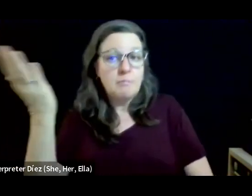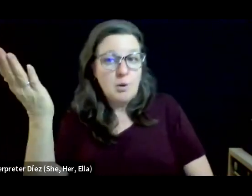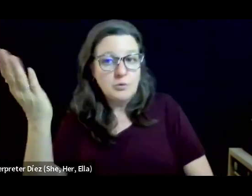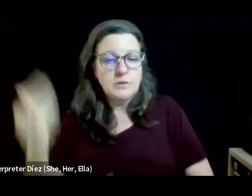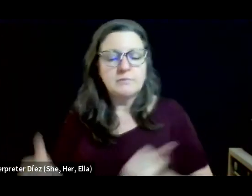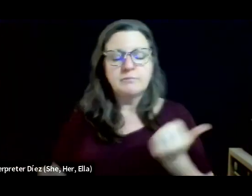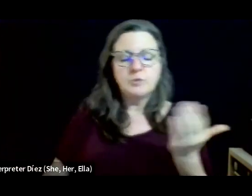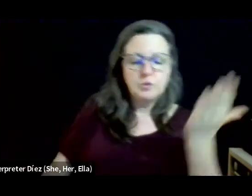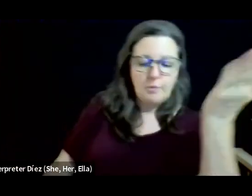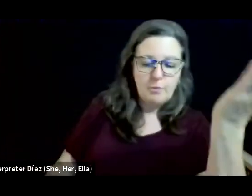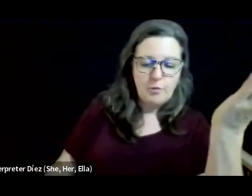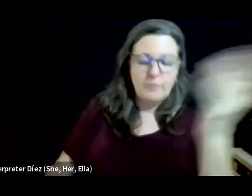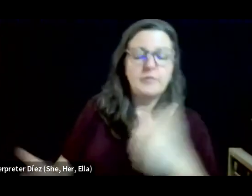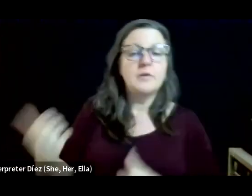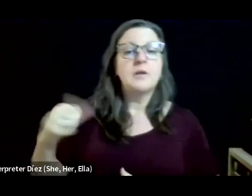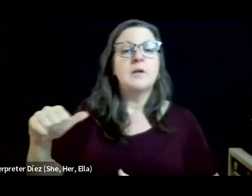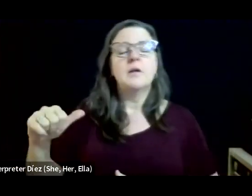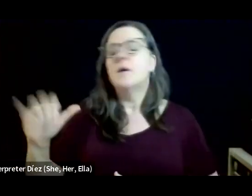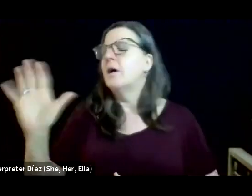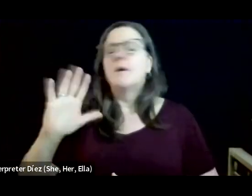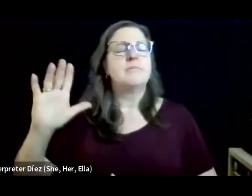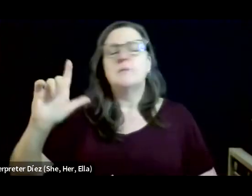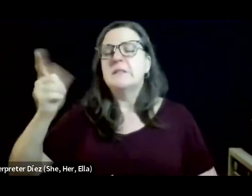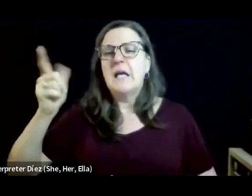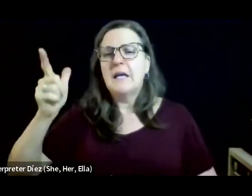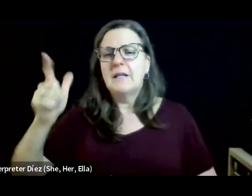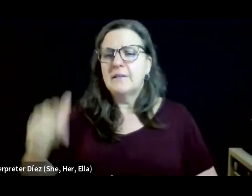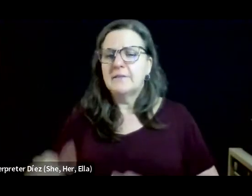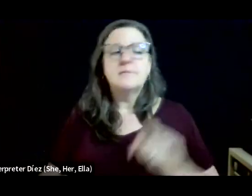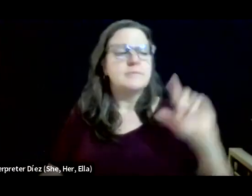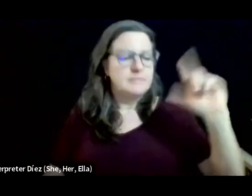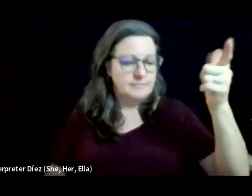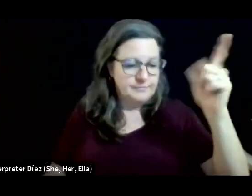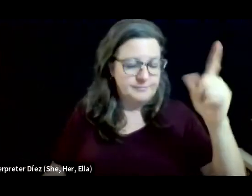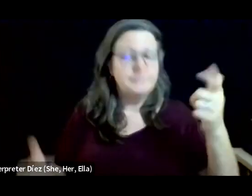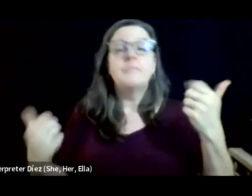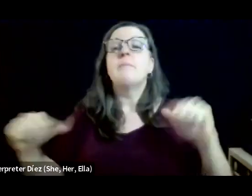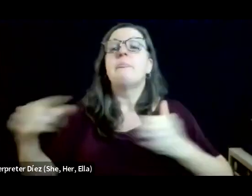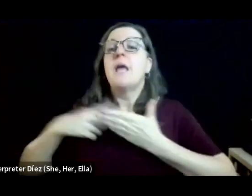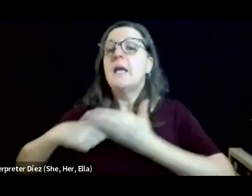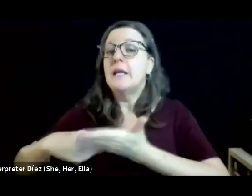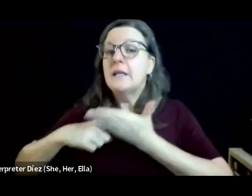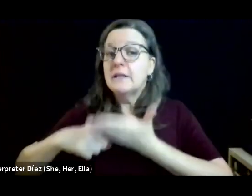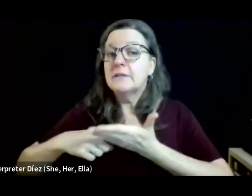Okay. Any discussion? Oh, is there a second? Second. [Okay.] Any discussion? Hearing none